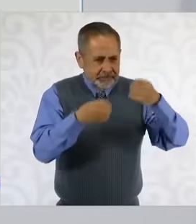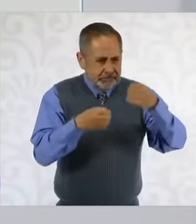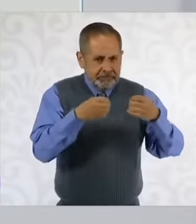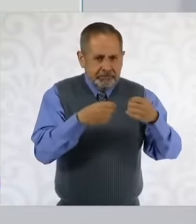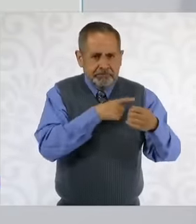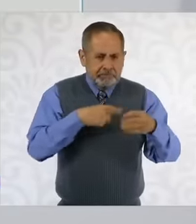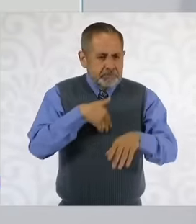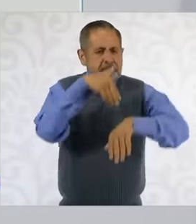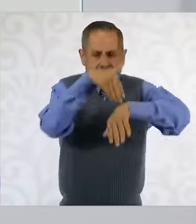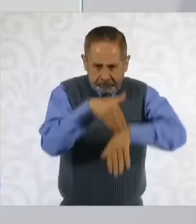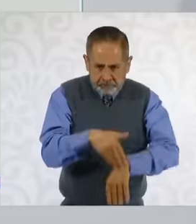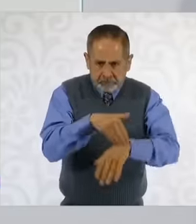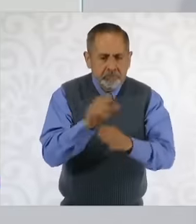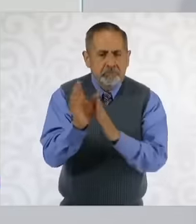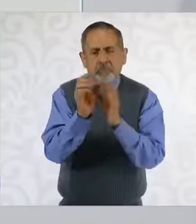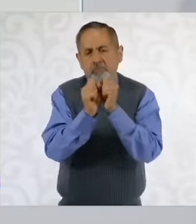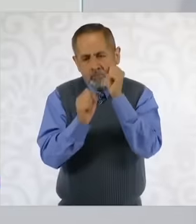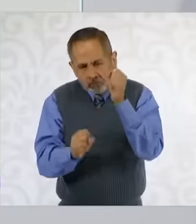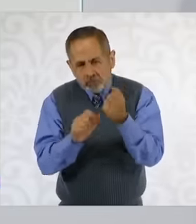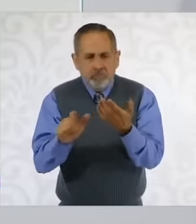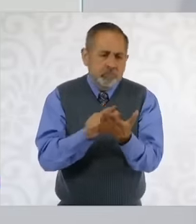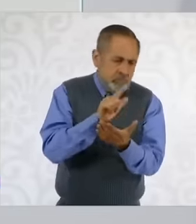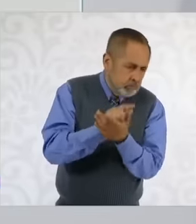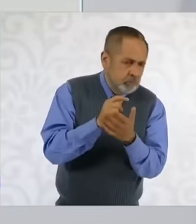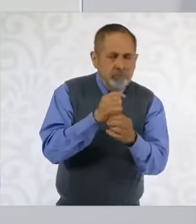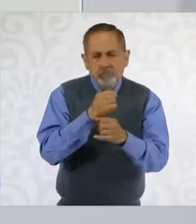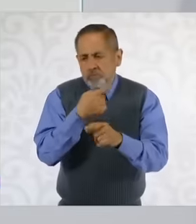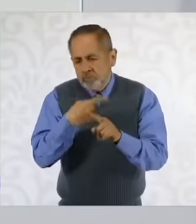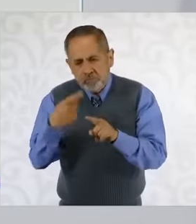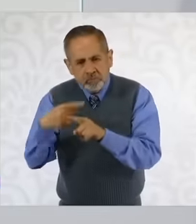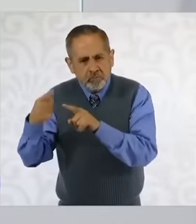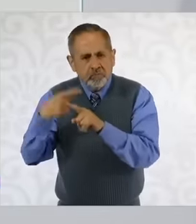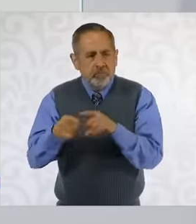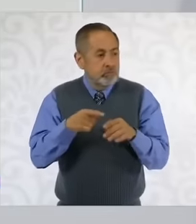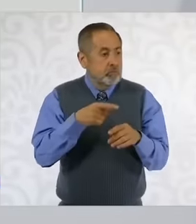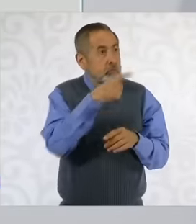said Constitution, laws and treaties despite any provisions to the contrary that may exist